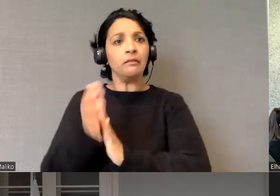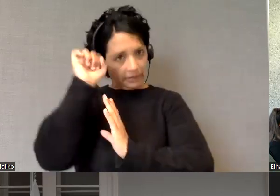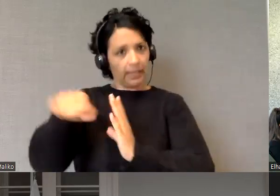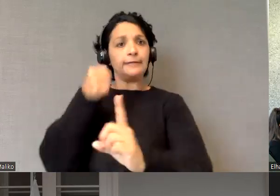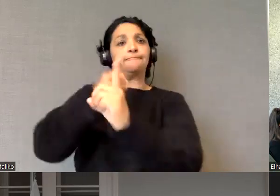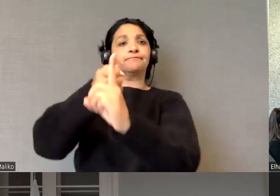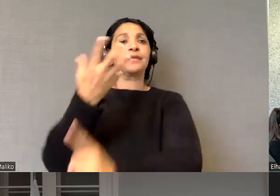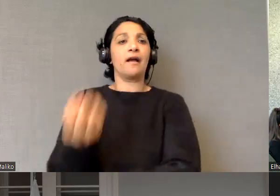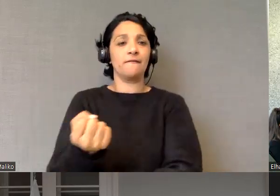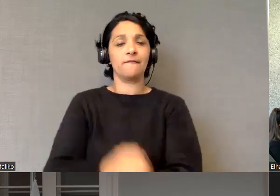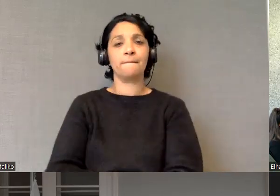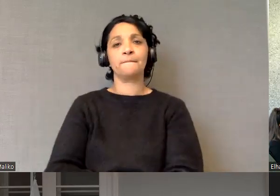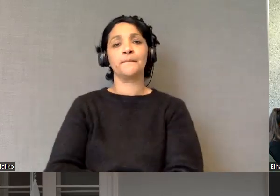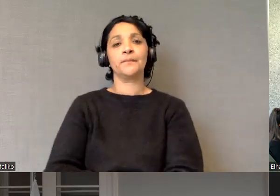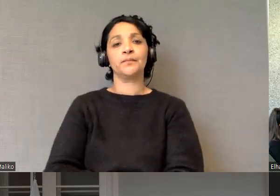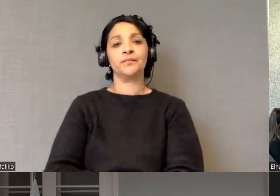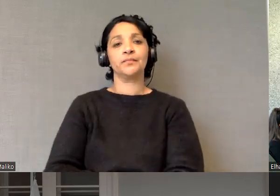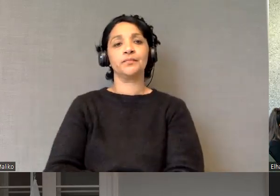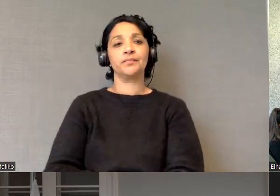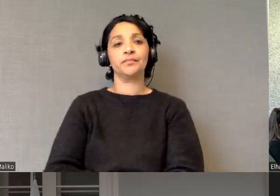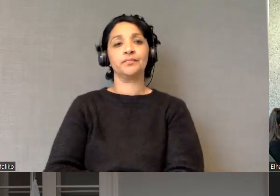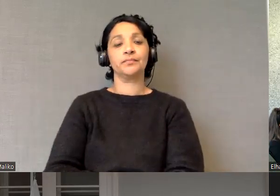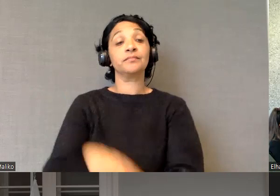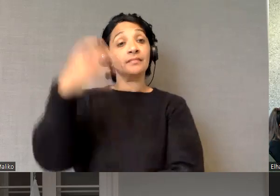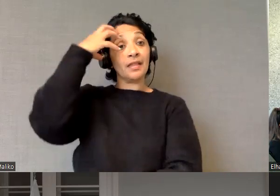For the state militaries, this is going to be very simple.